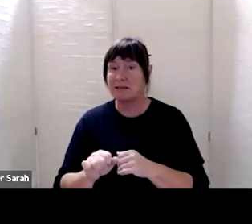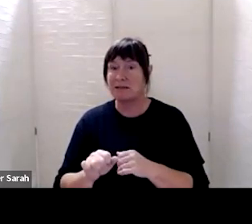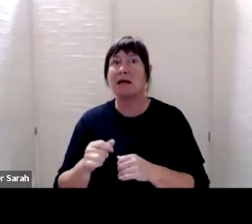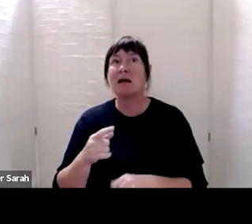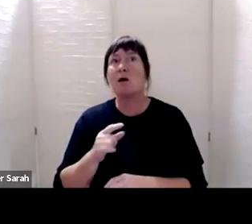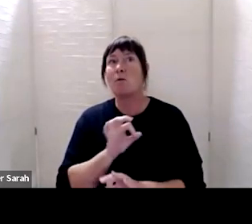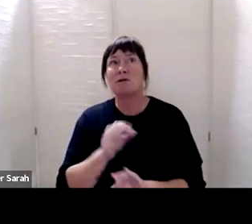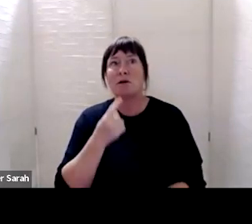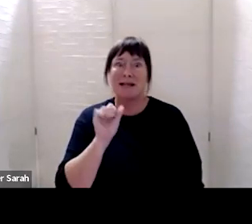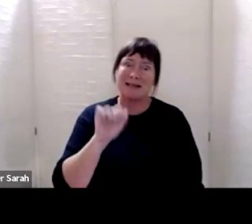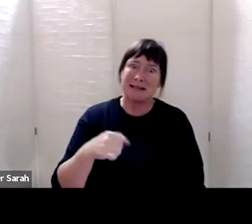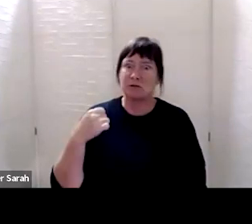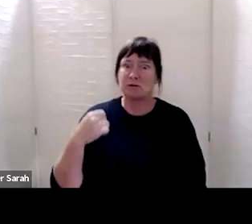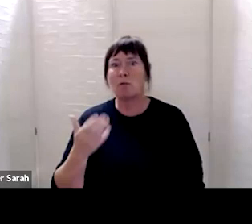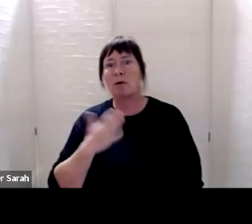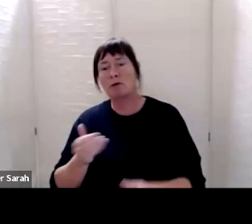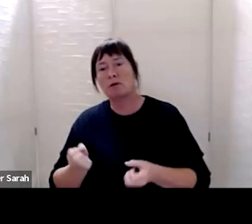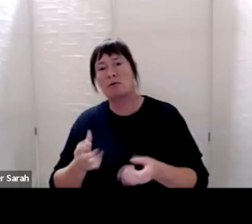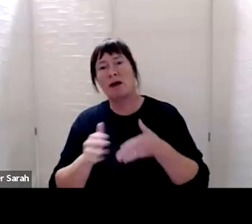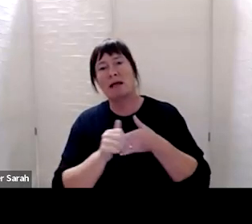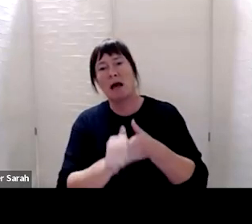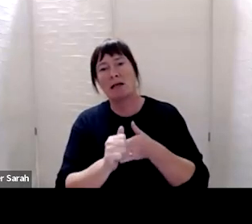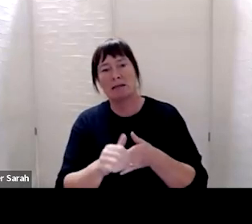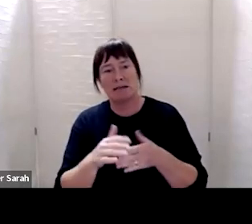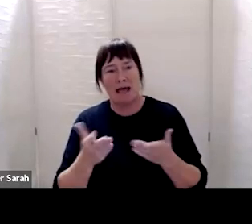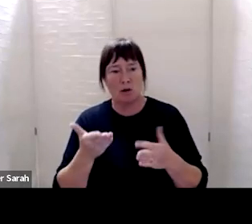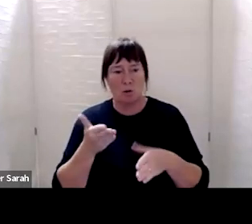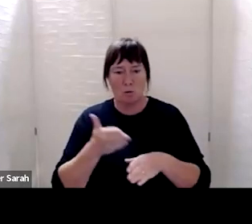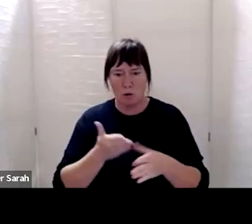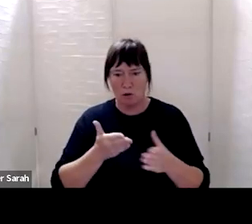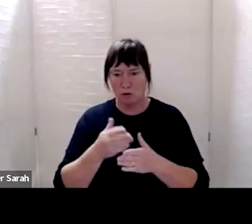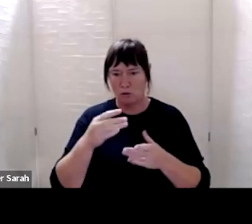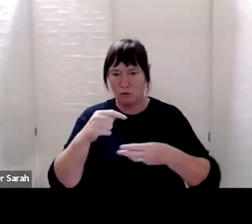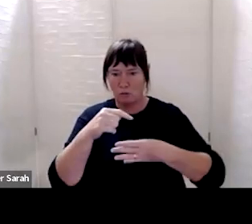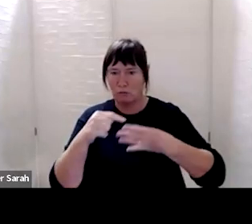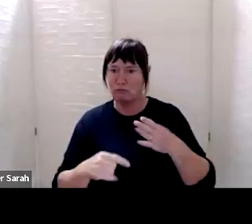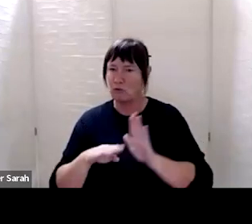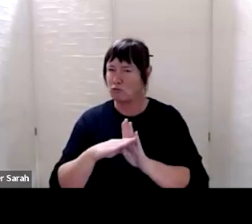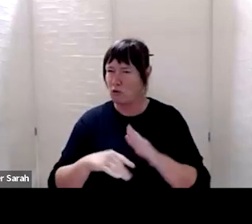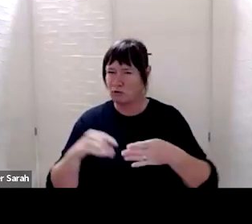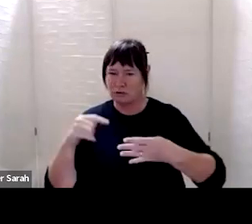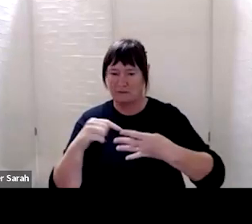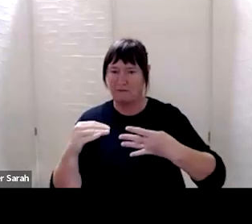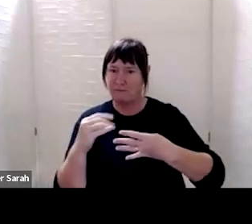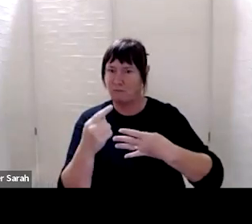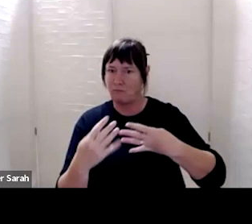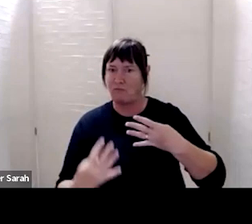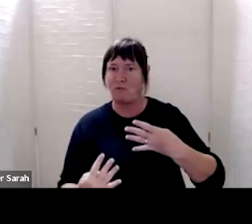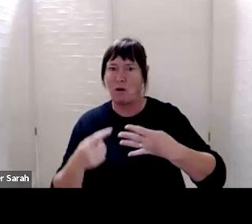and we want you to provide guidance around how to work through the rules.